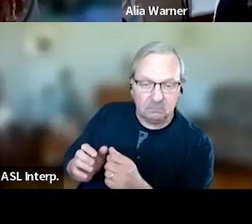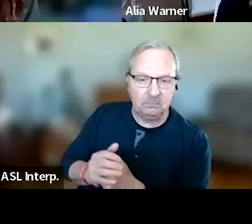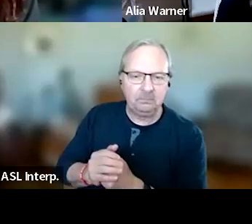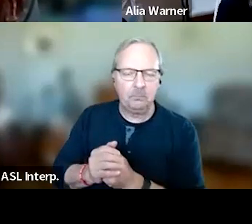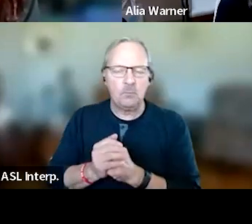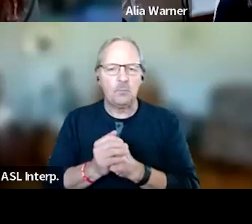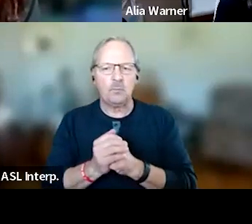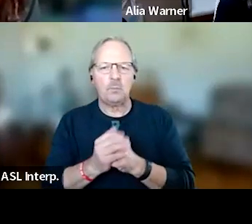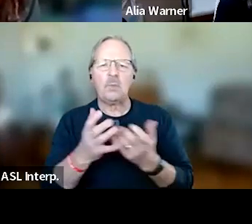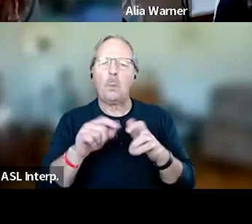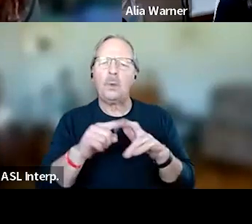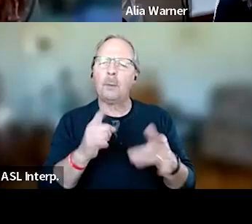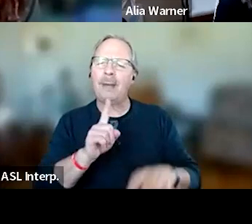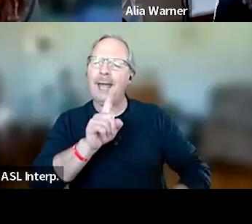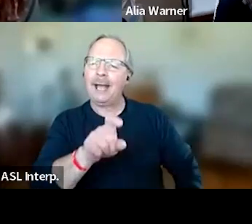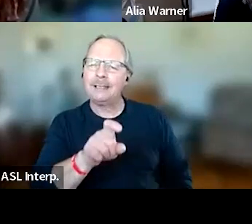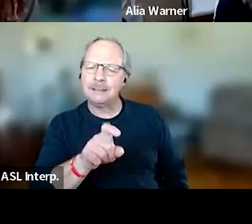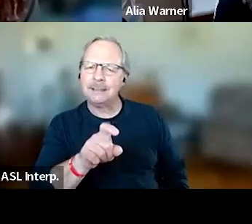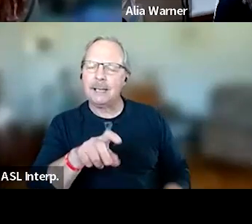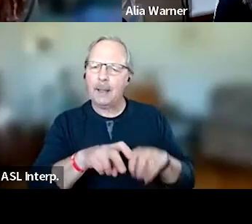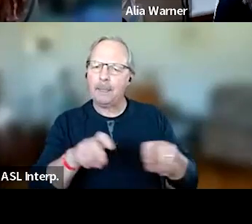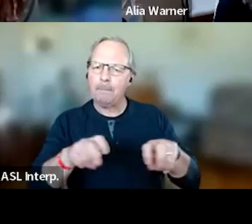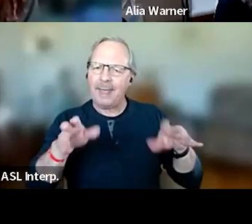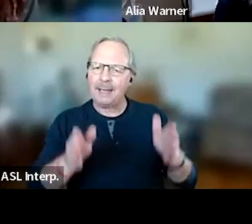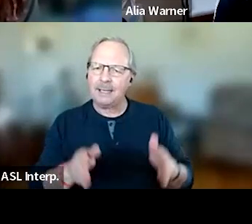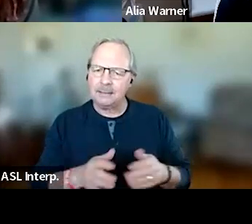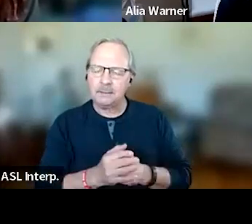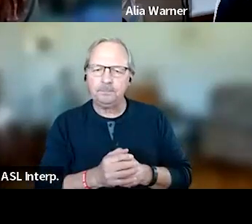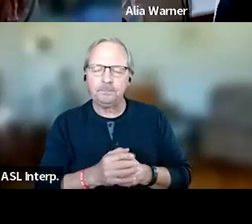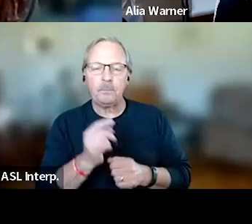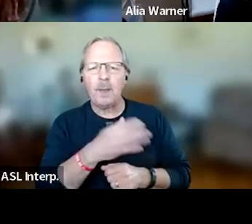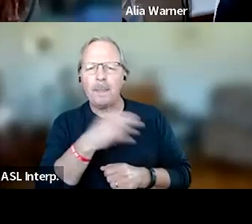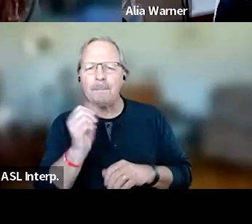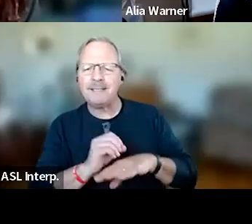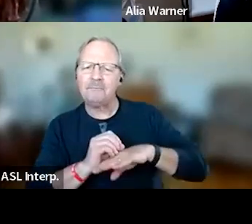I'd like to start by asking the panelists, what is the best advice that you have for people